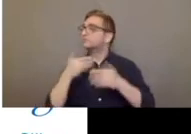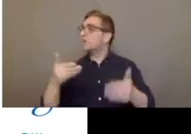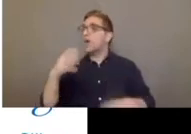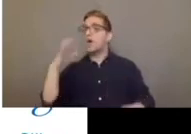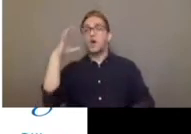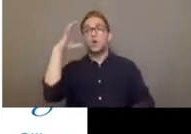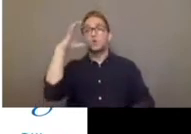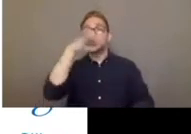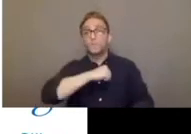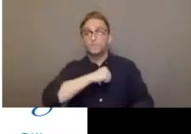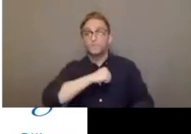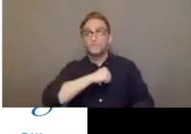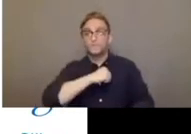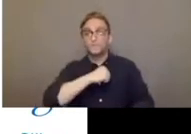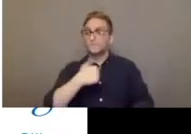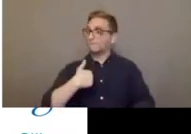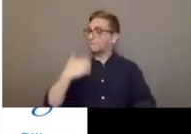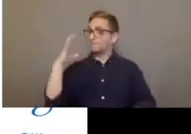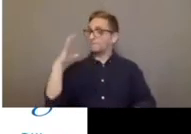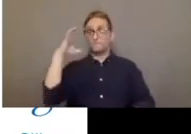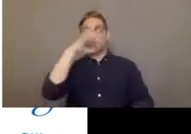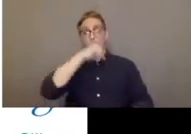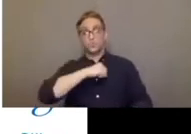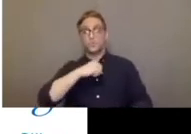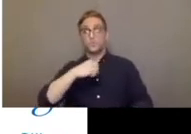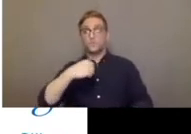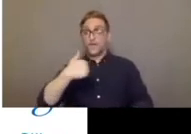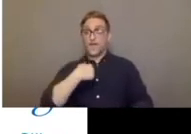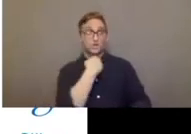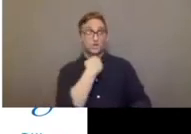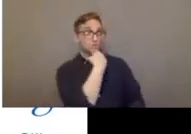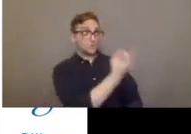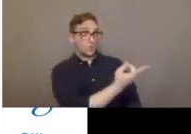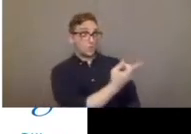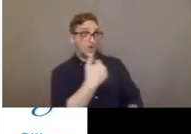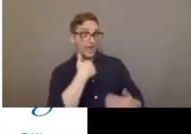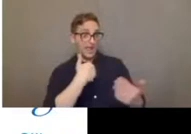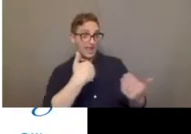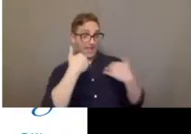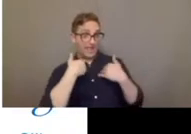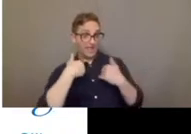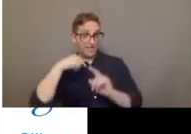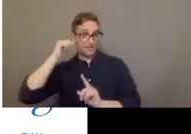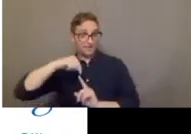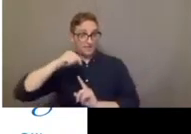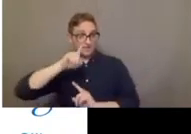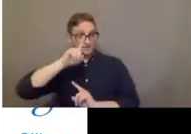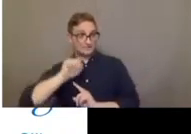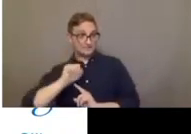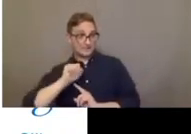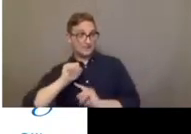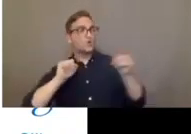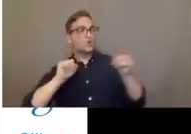I assumed that once I told you I had X condition you would just know that you needed to give